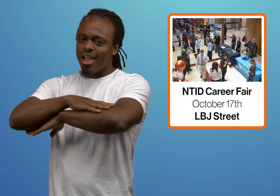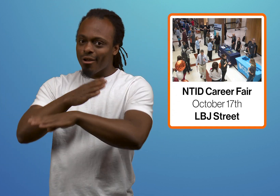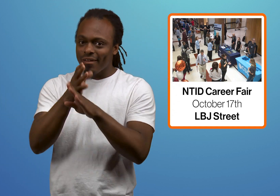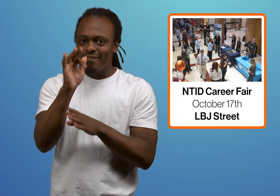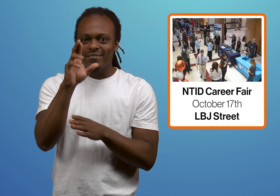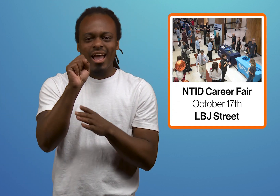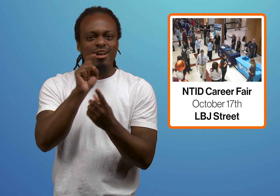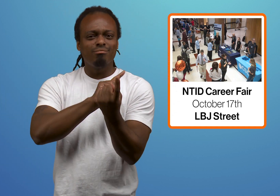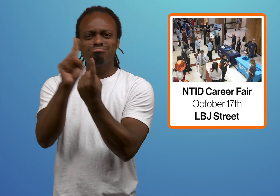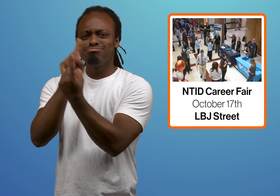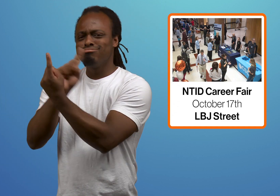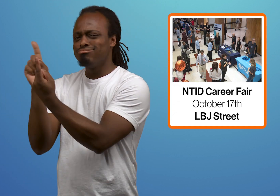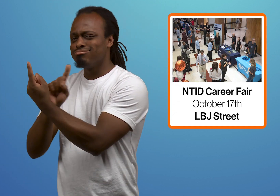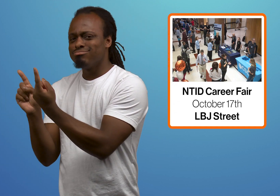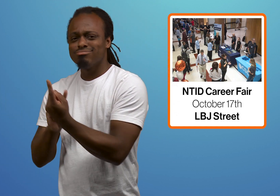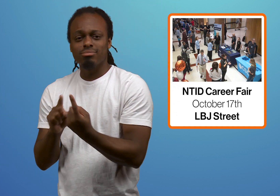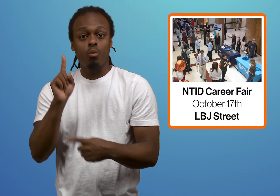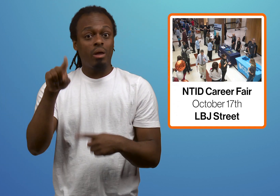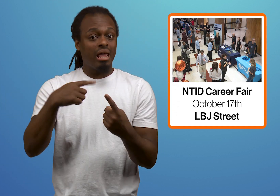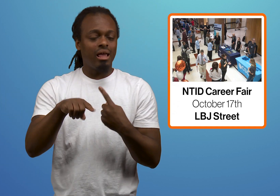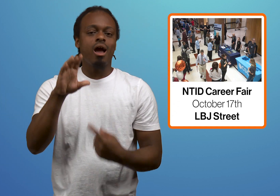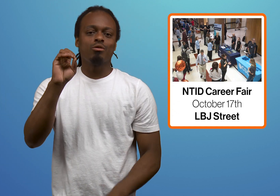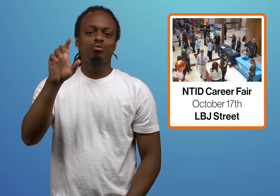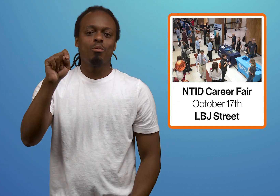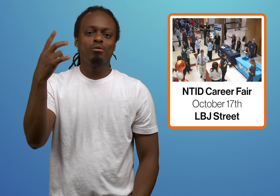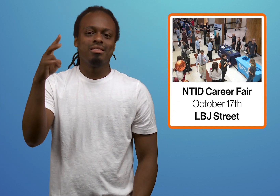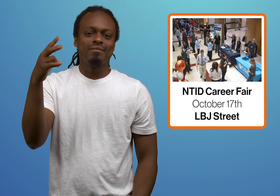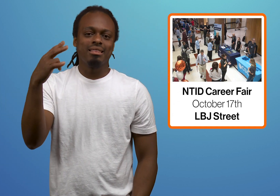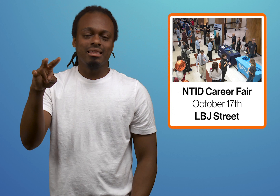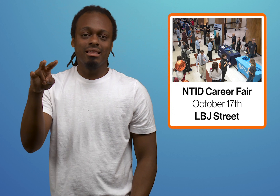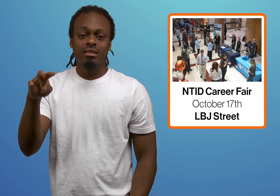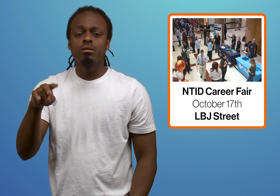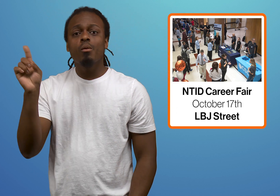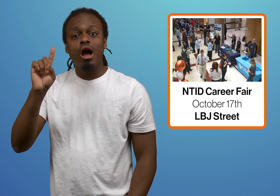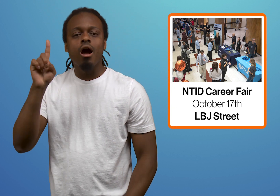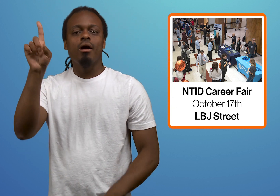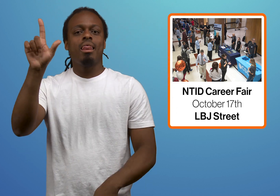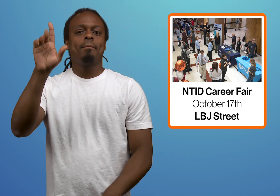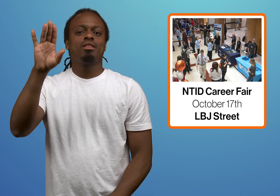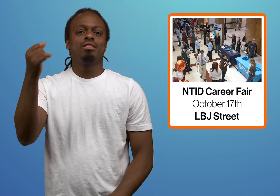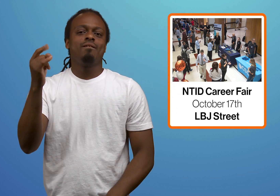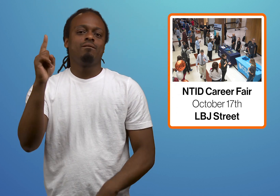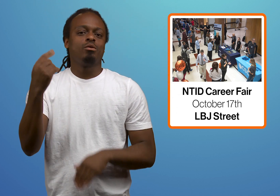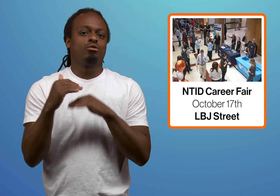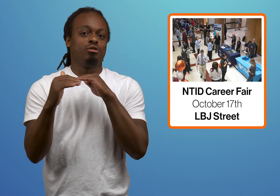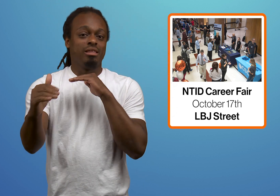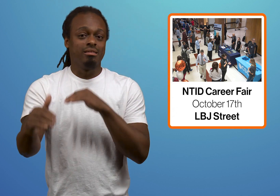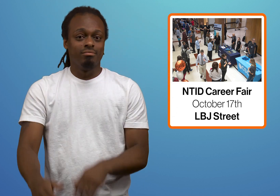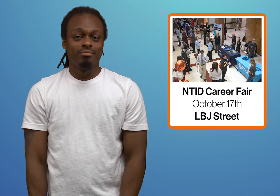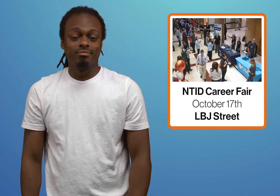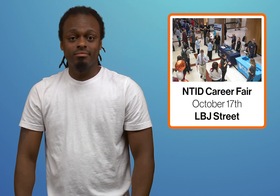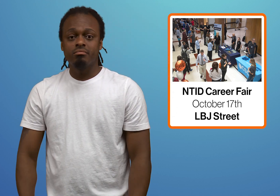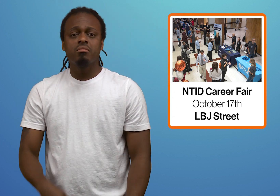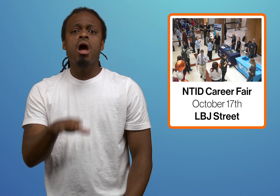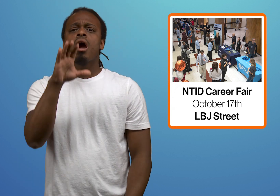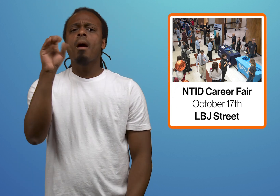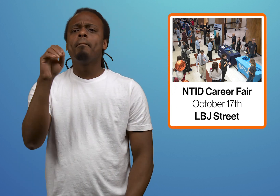The fair continues all day the following day, October 17, on LBJ Street!